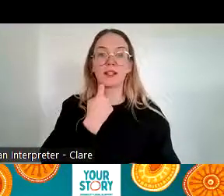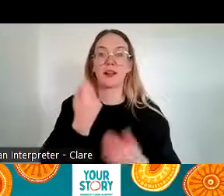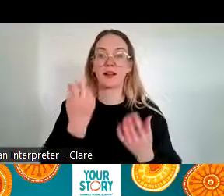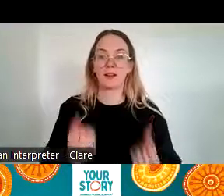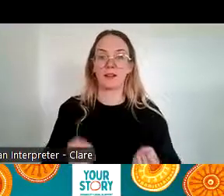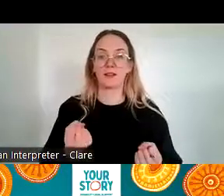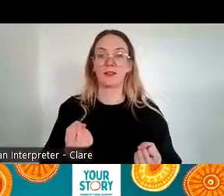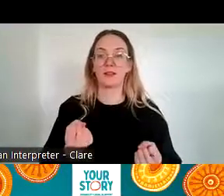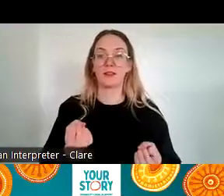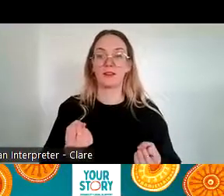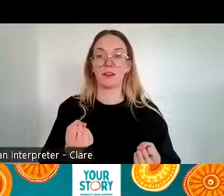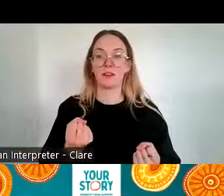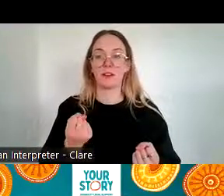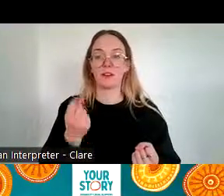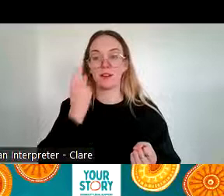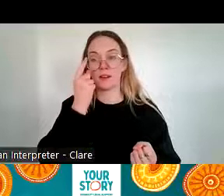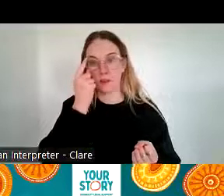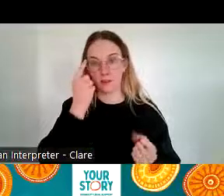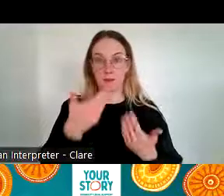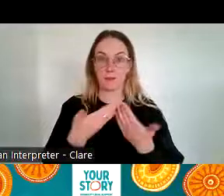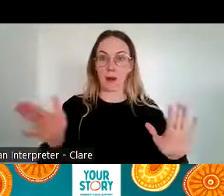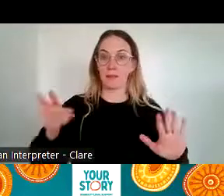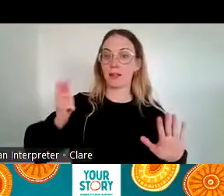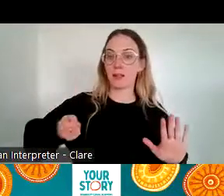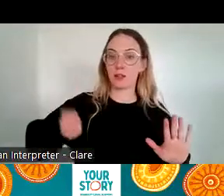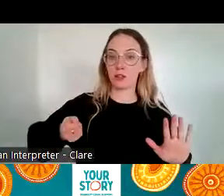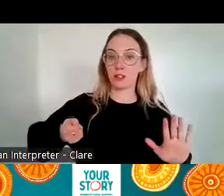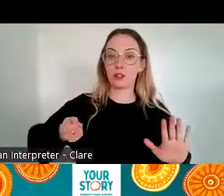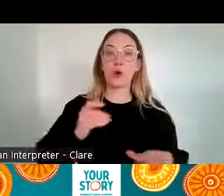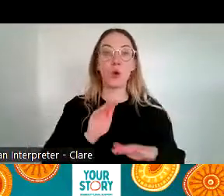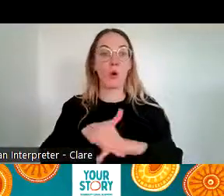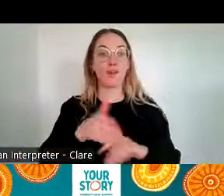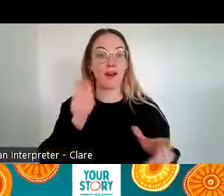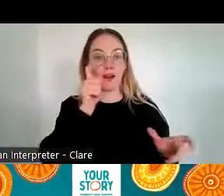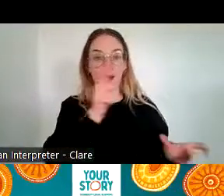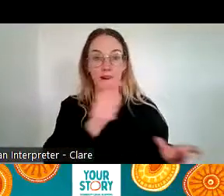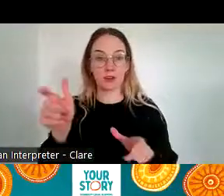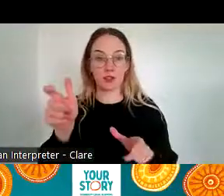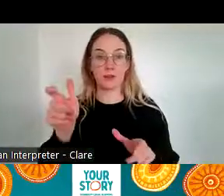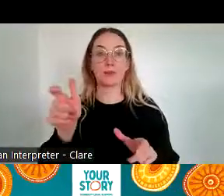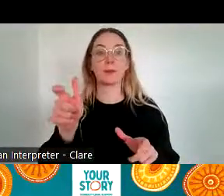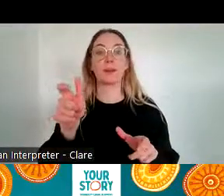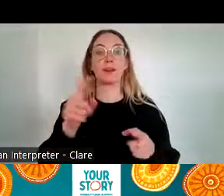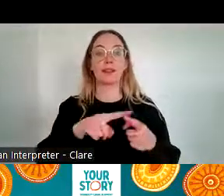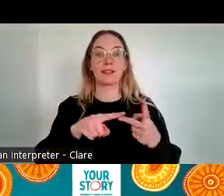30th public hearing specifically on the topic of guardianship, substituted and supported decision